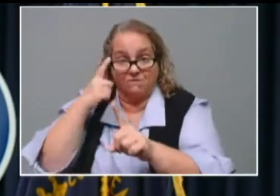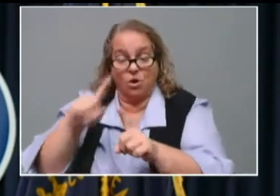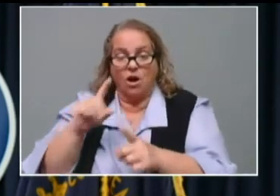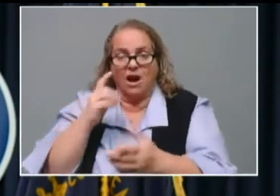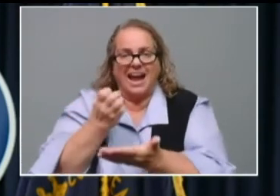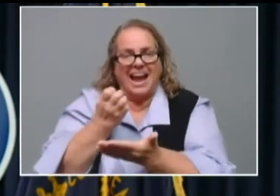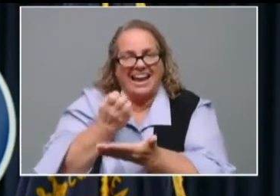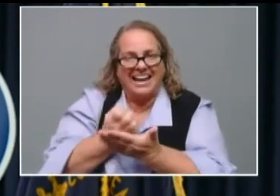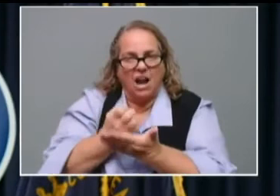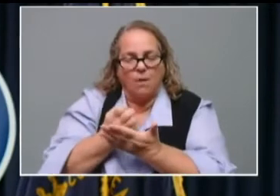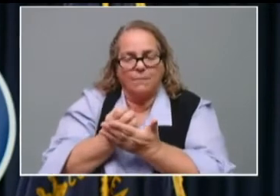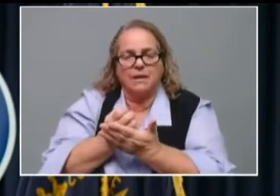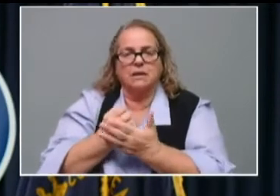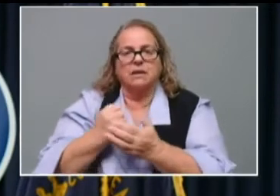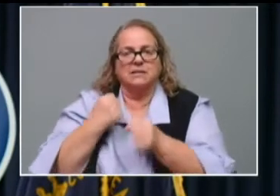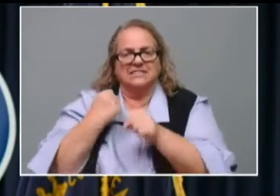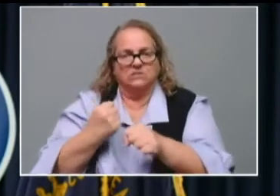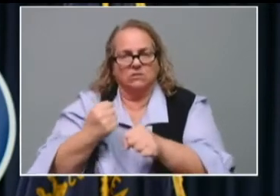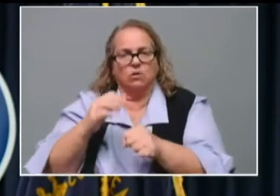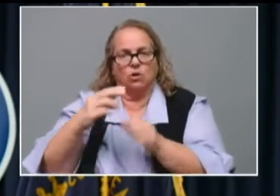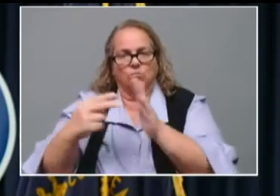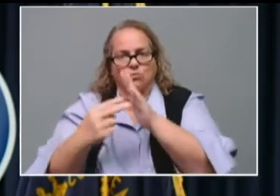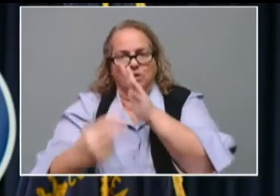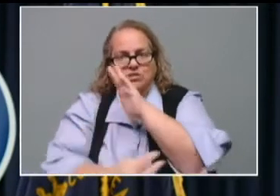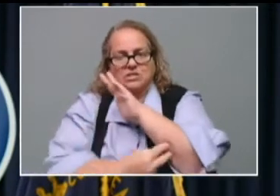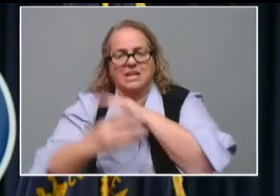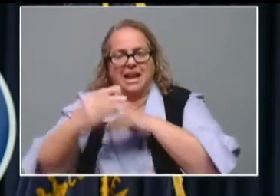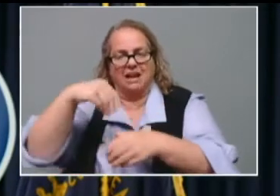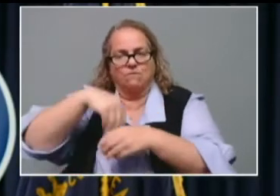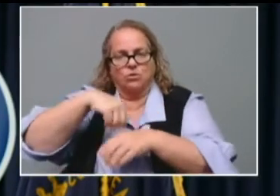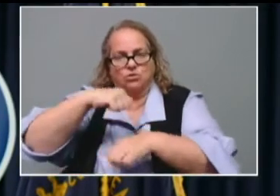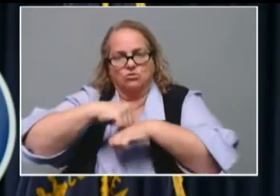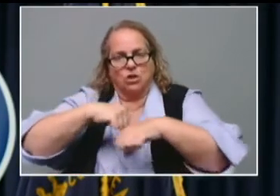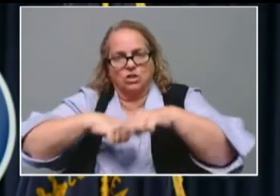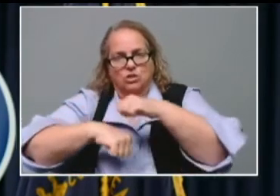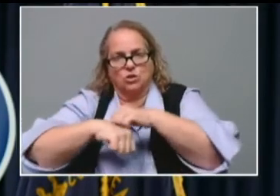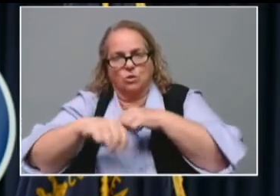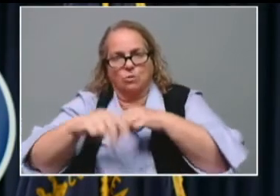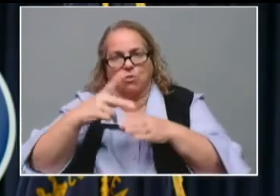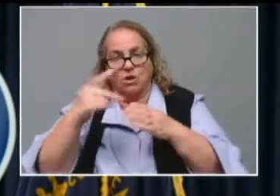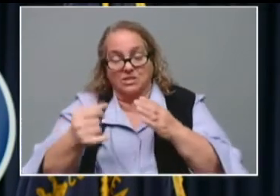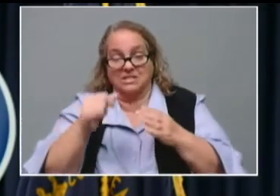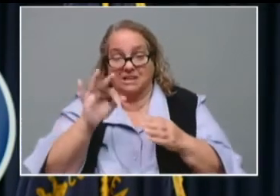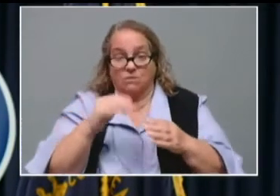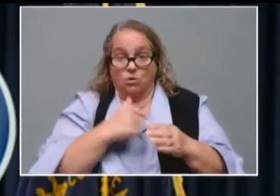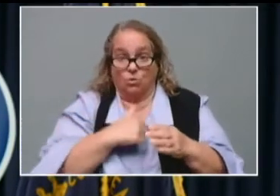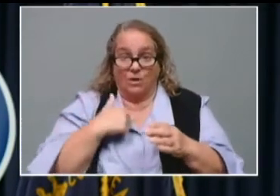infrastructure projects. If we are to get a substantial award from there, I